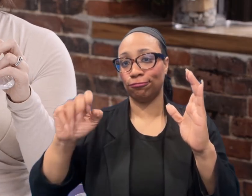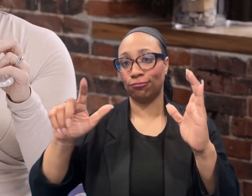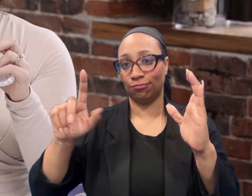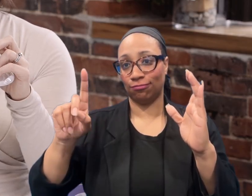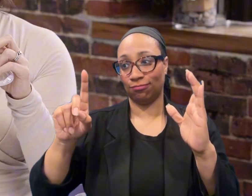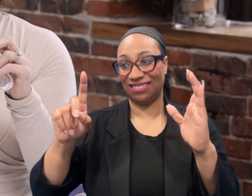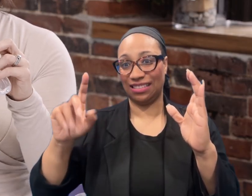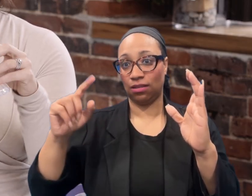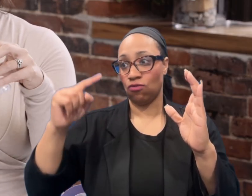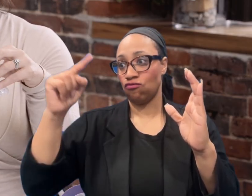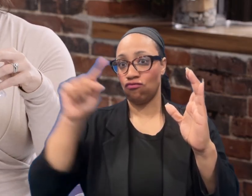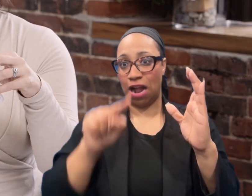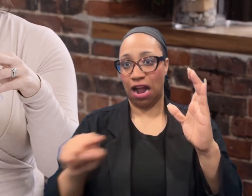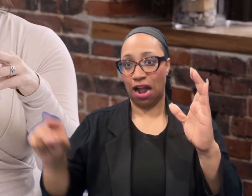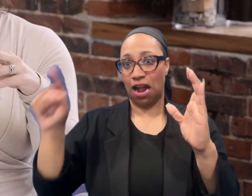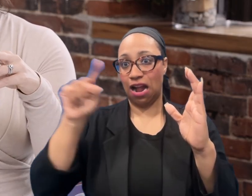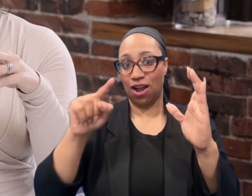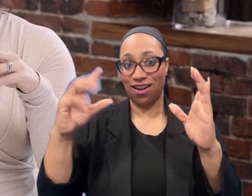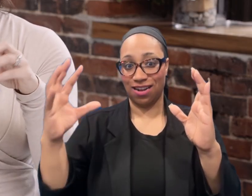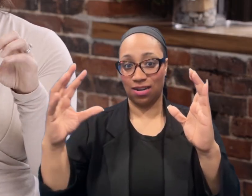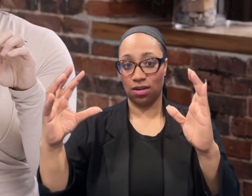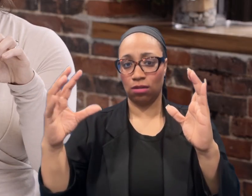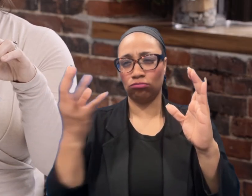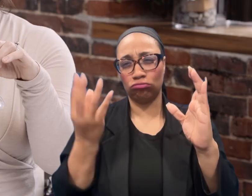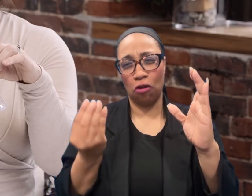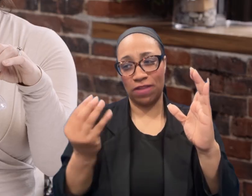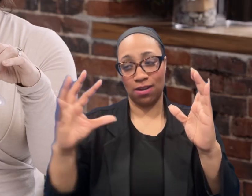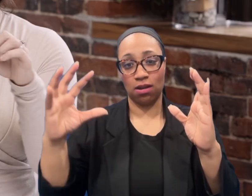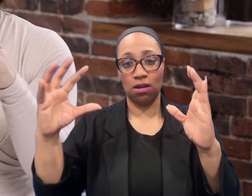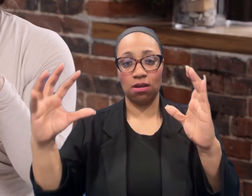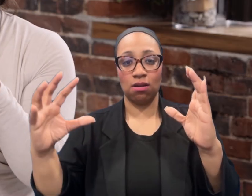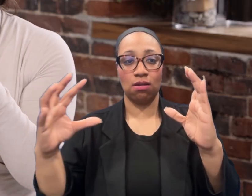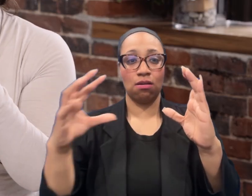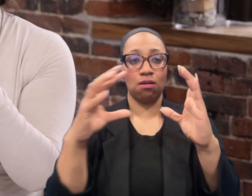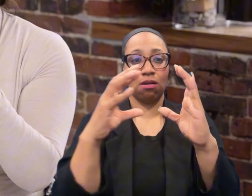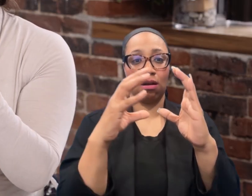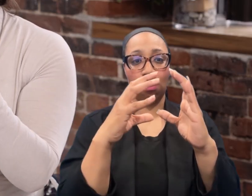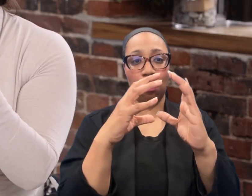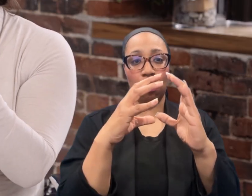that at the opening here, there's two layers. So that inner layer is going to go on the inside of